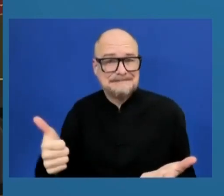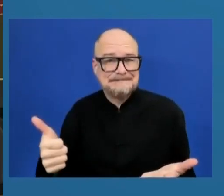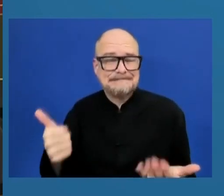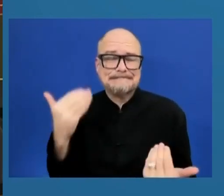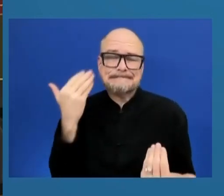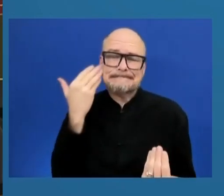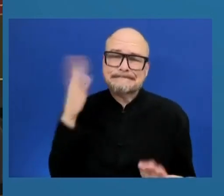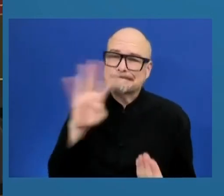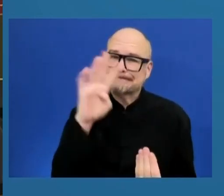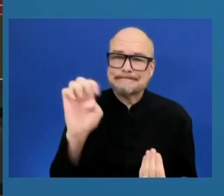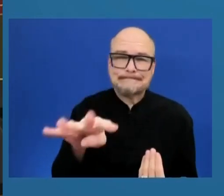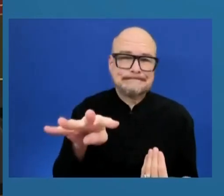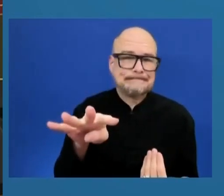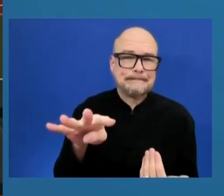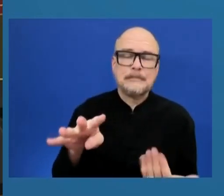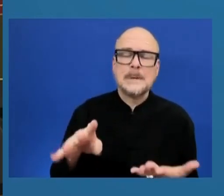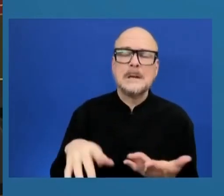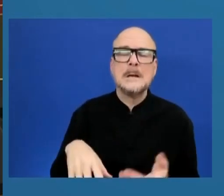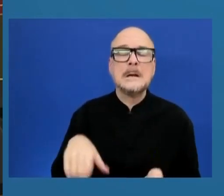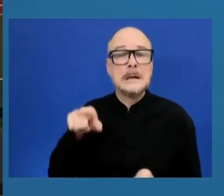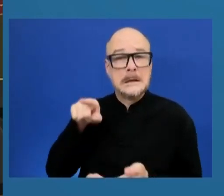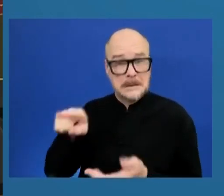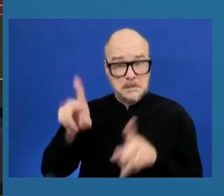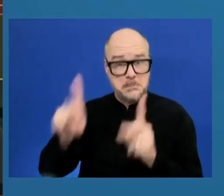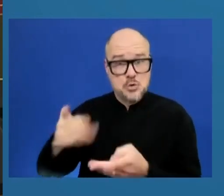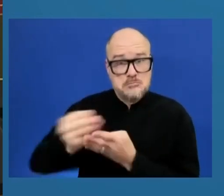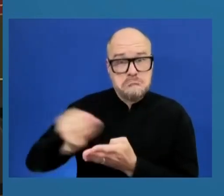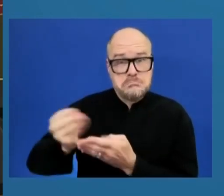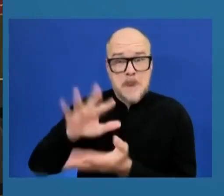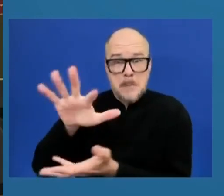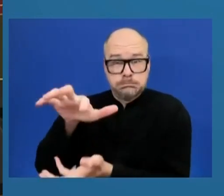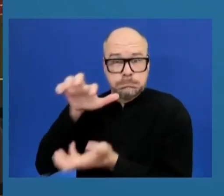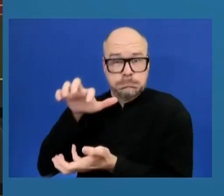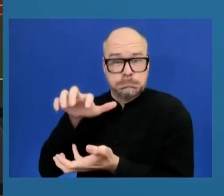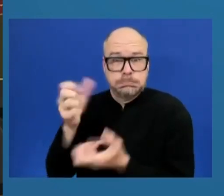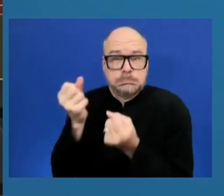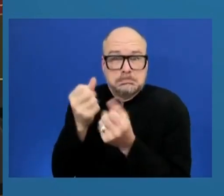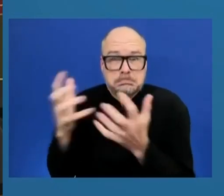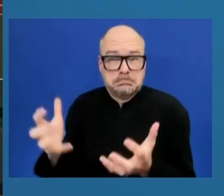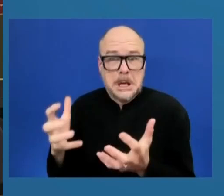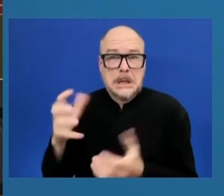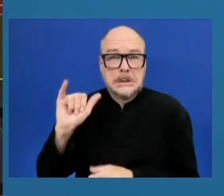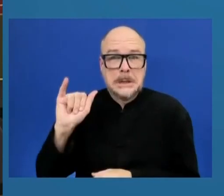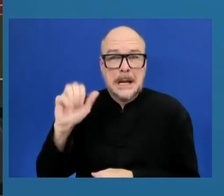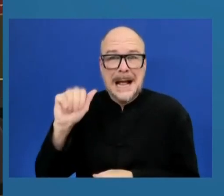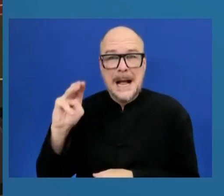I don't know that he amassed a large stockpile of ammunition, but I can check the facts on that. Uh,